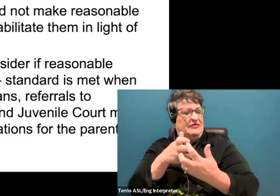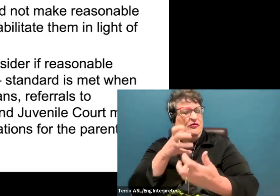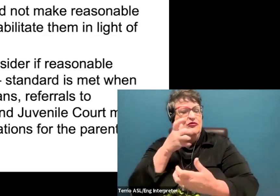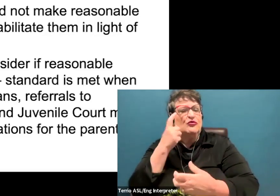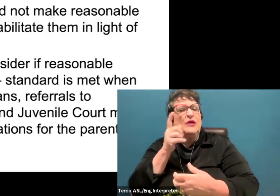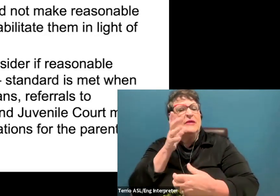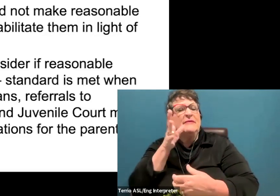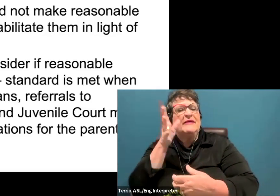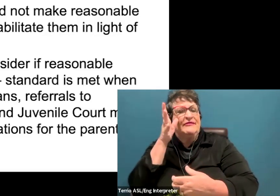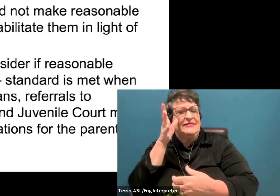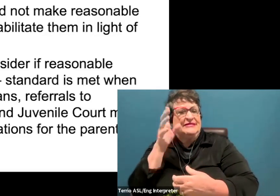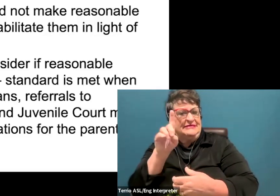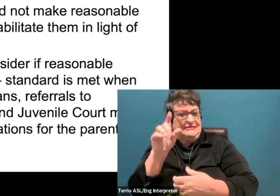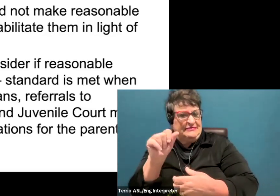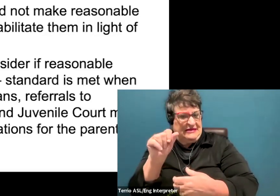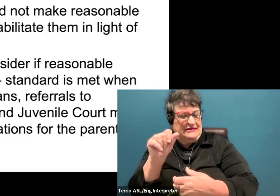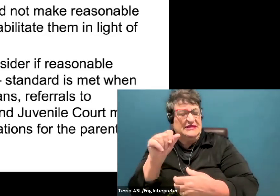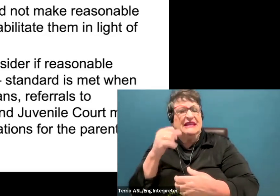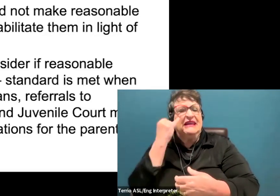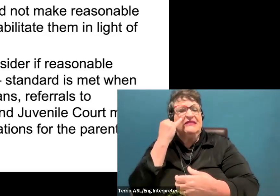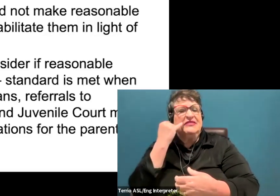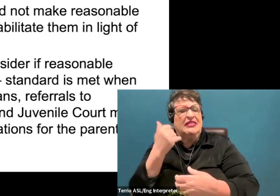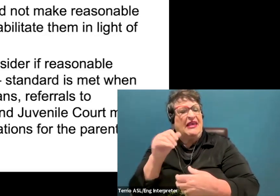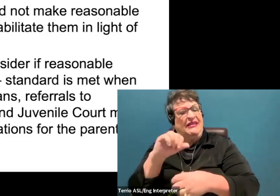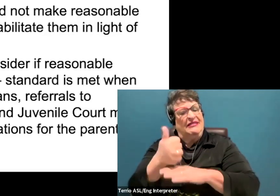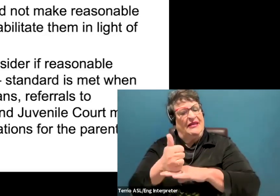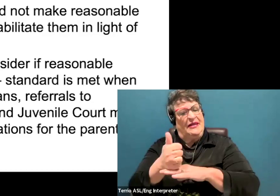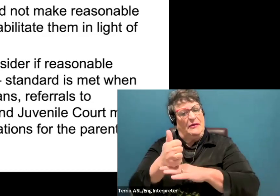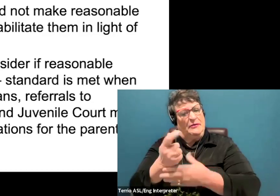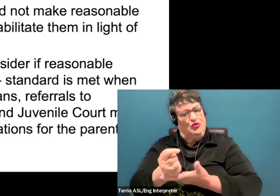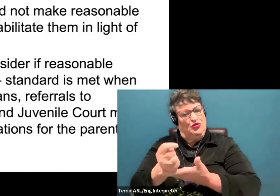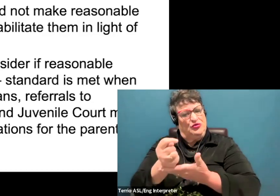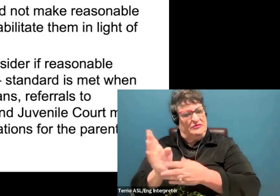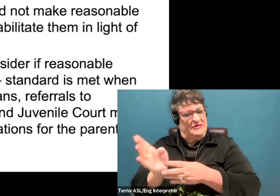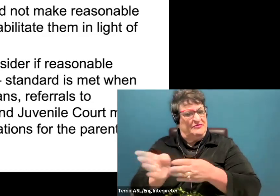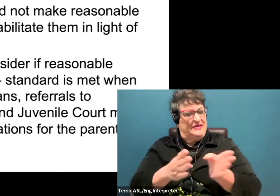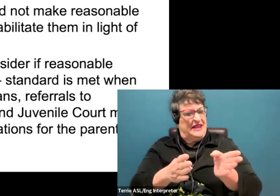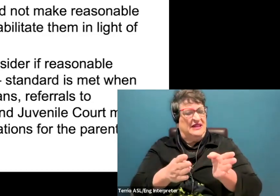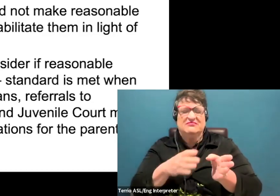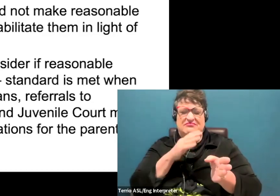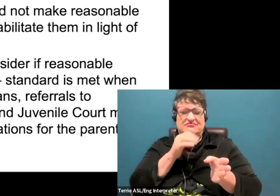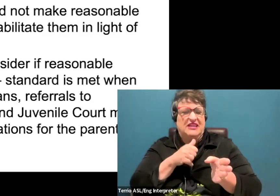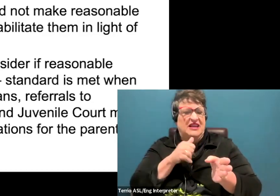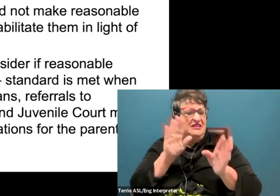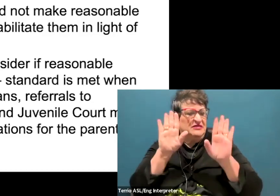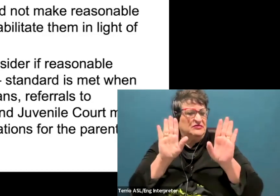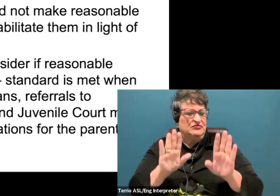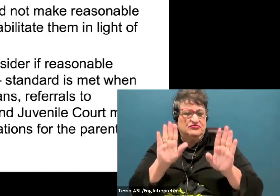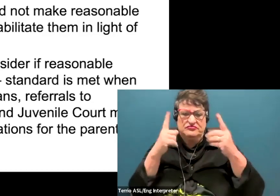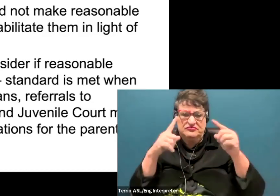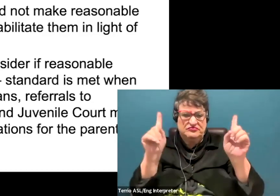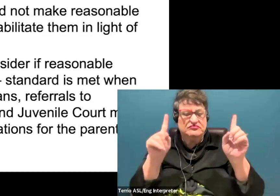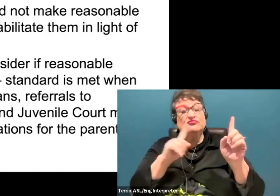whenever making a treatment plan. So again, while this was not a great outcome, It was important because it recognized